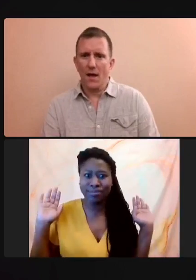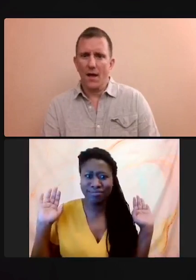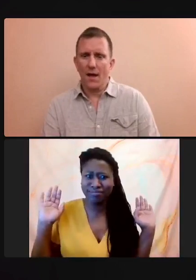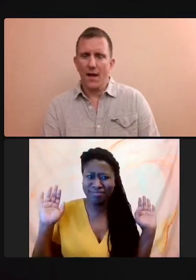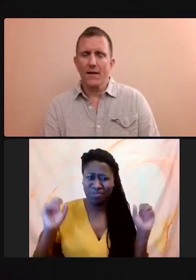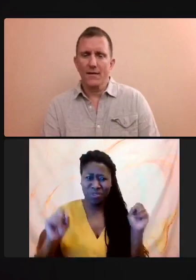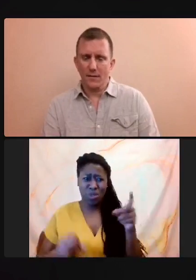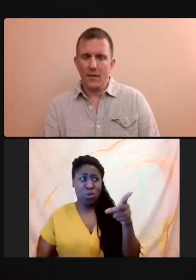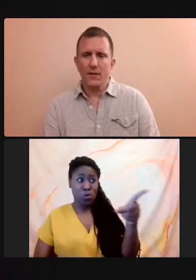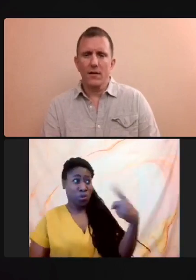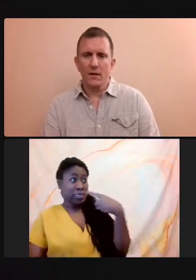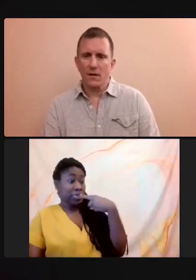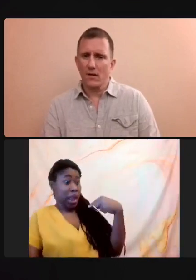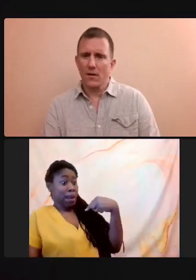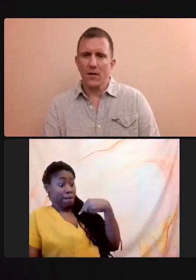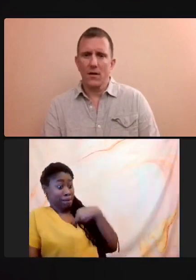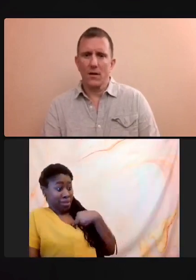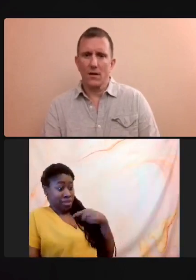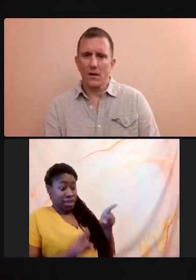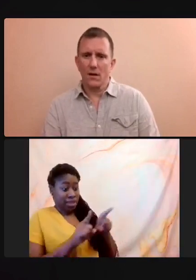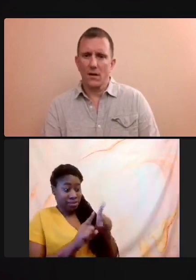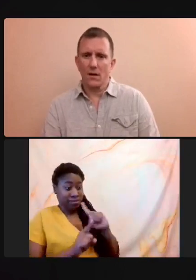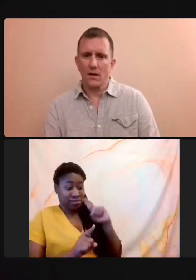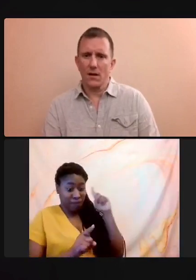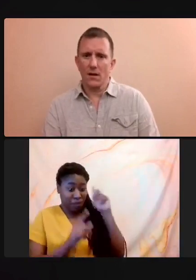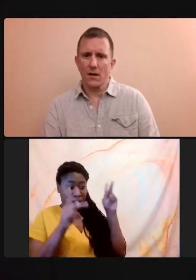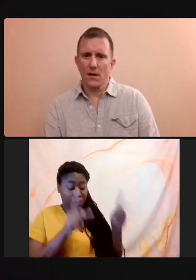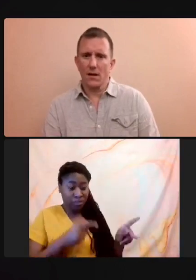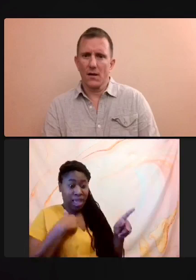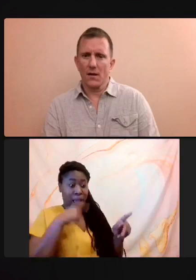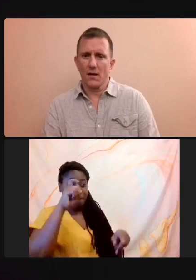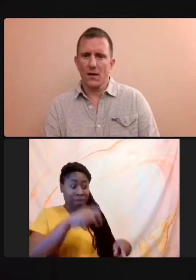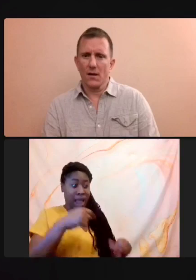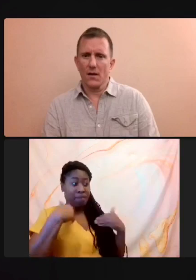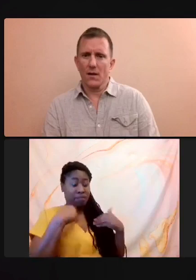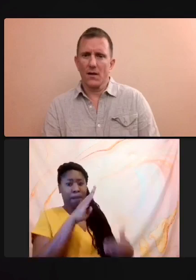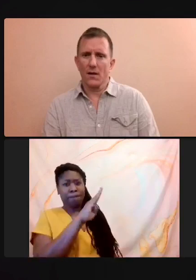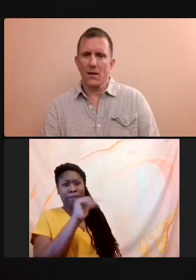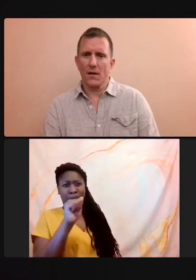So there is that that contrast.